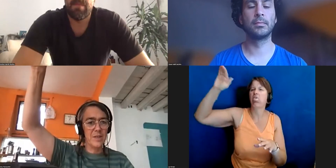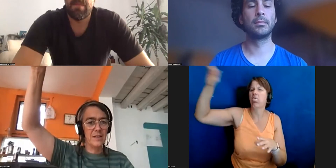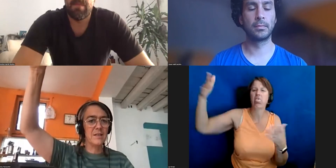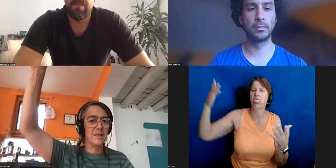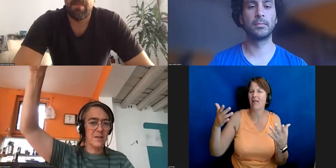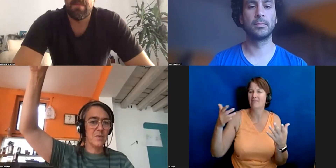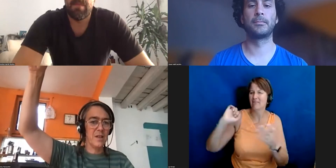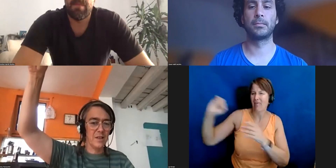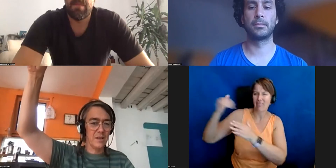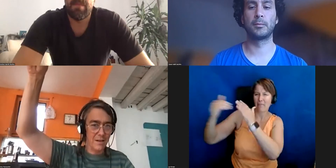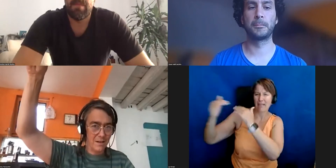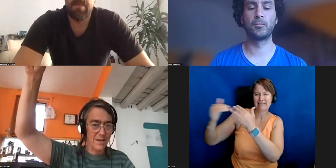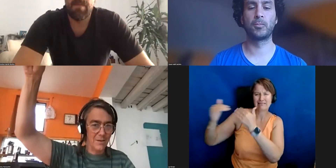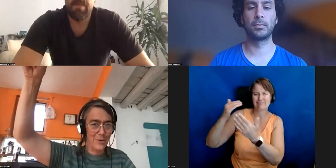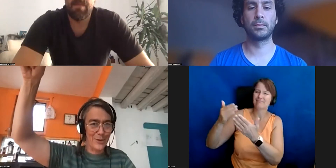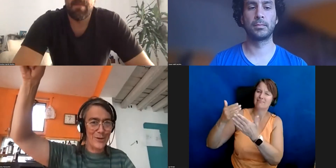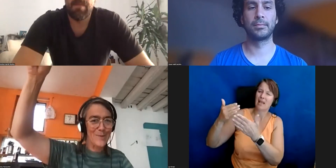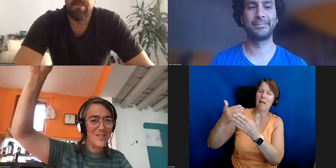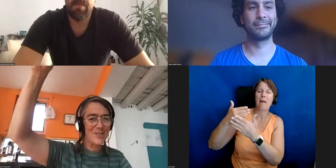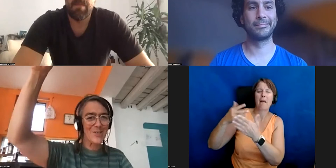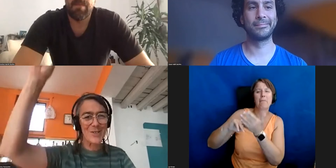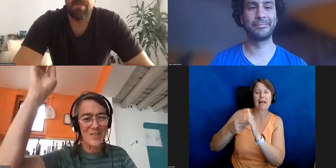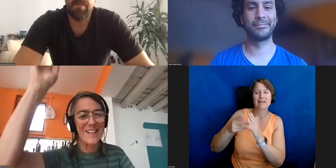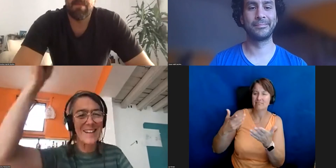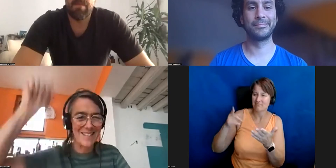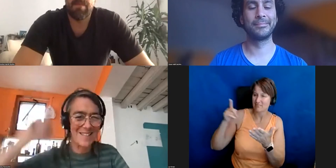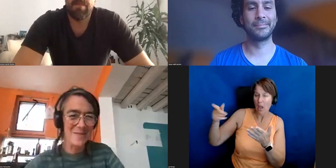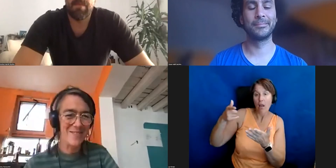because that's where they would, our commissioners would have really liked us to be having these